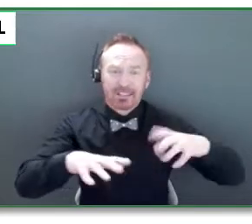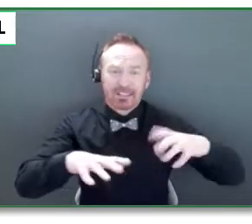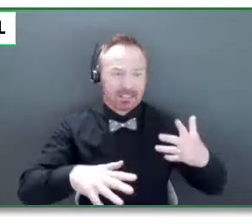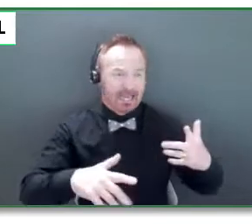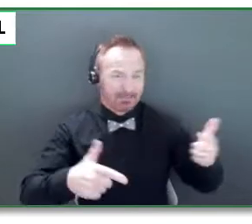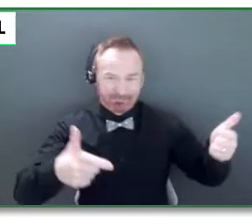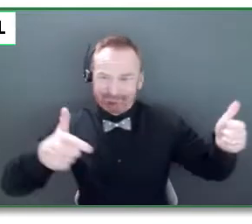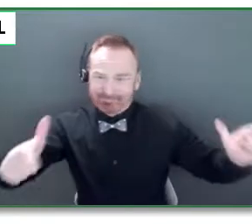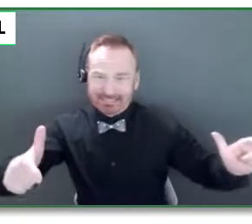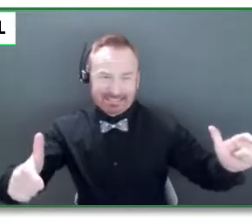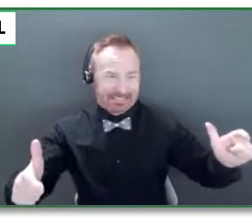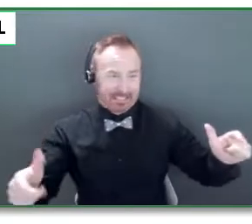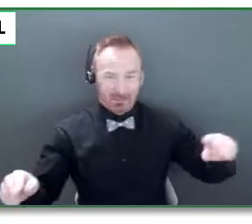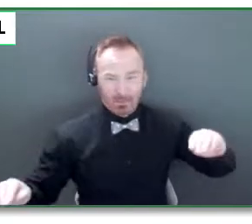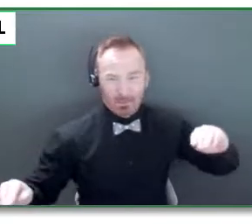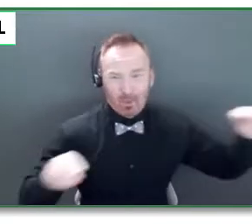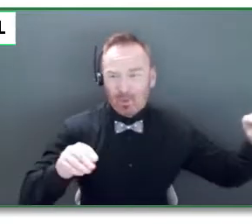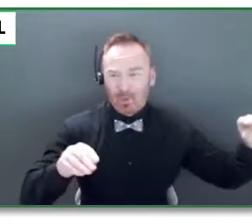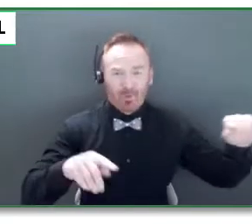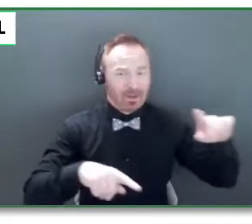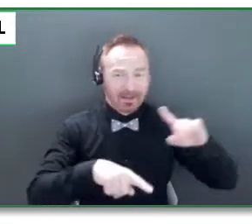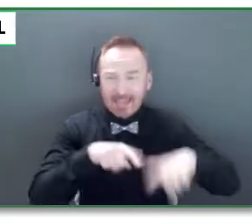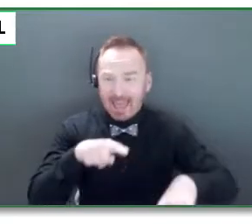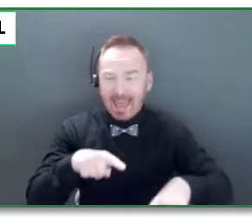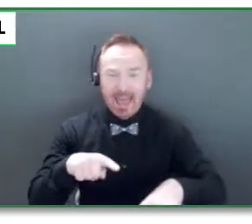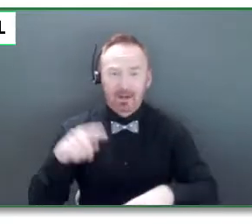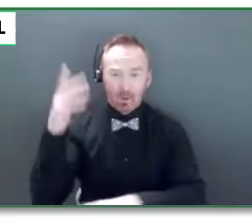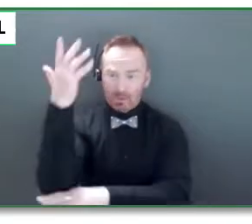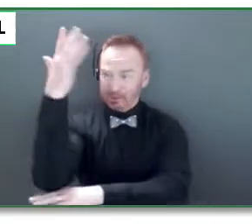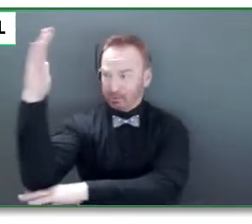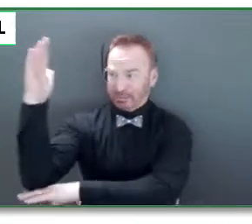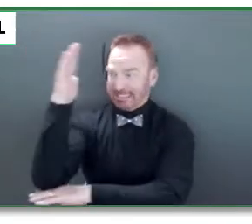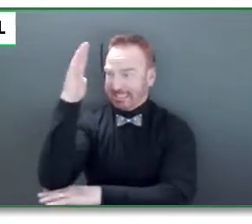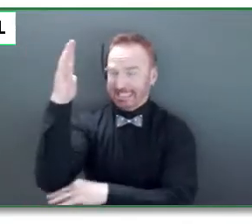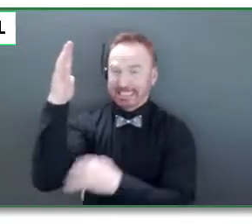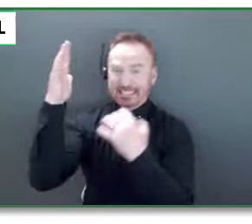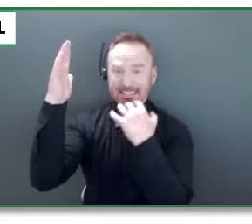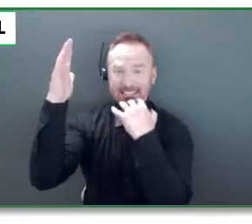need to protect those trees. It could also be because of safety